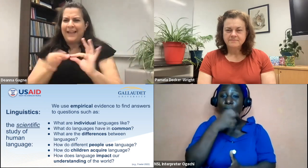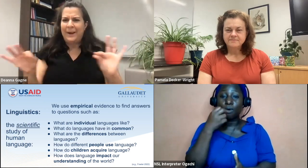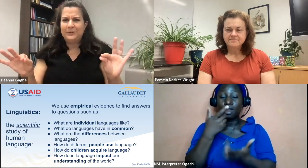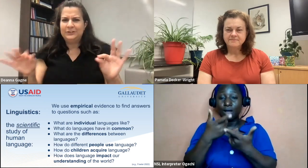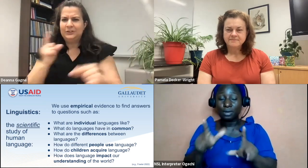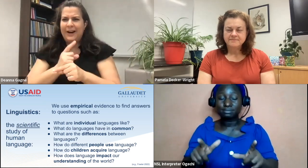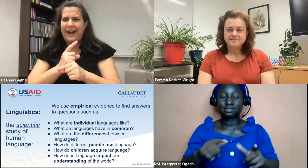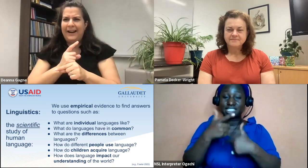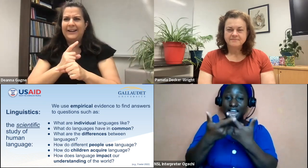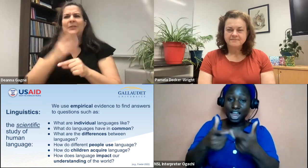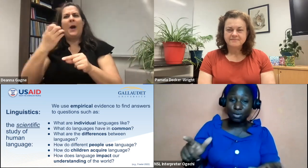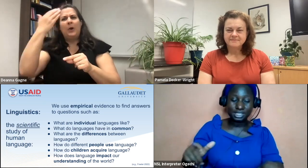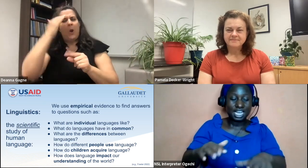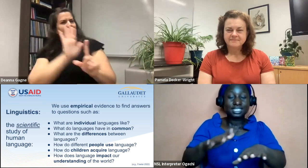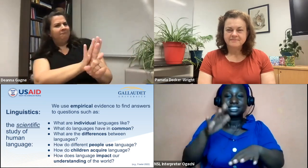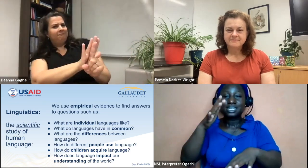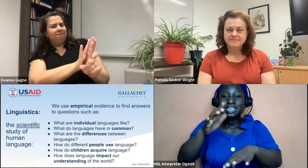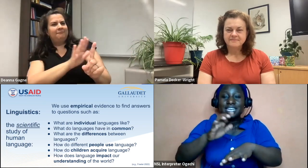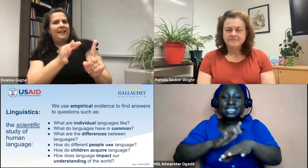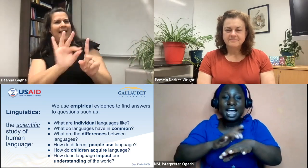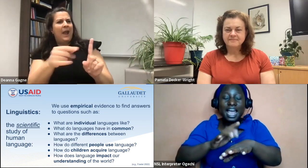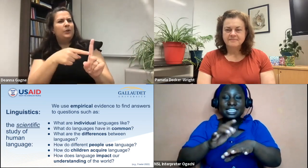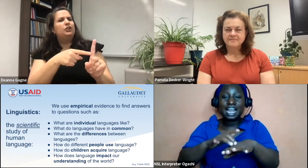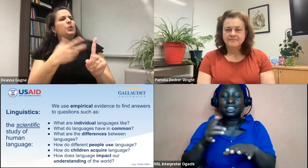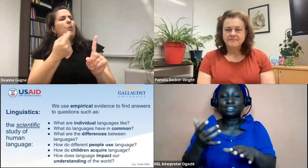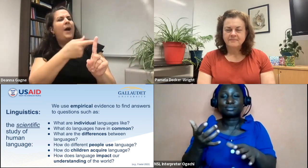and yet languages are diverse across the world. So